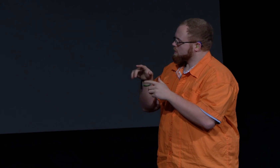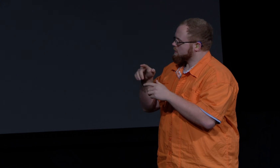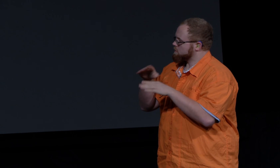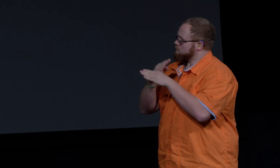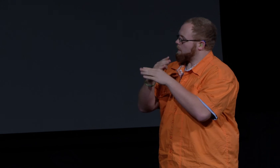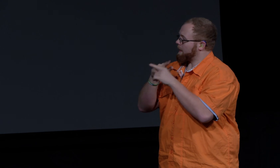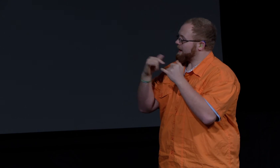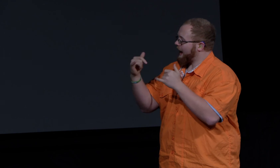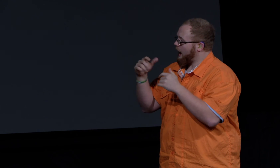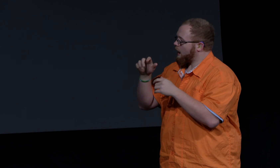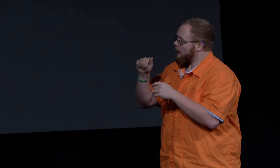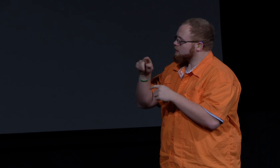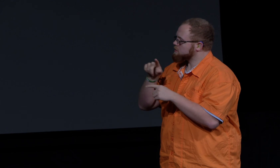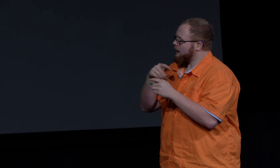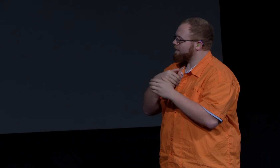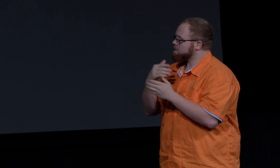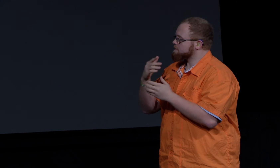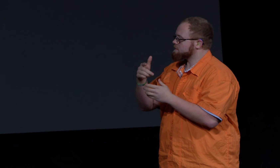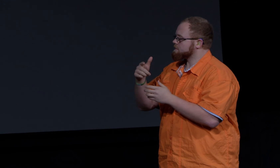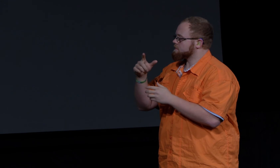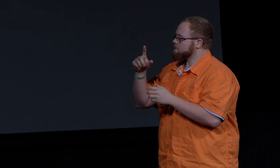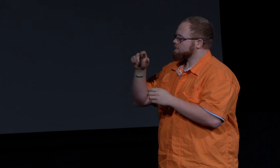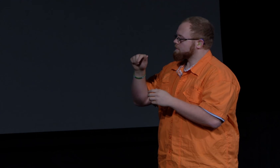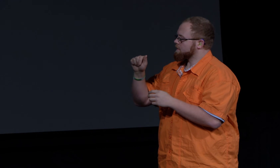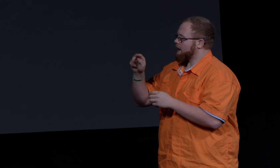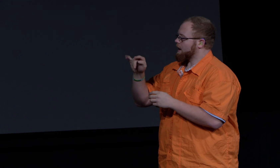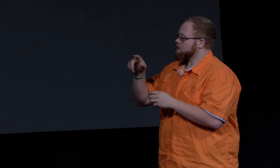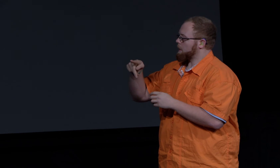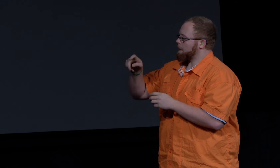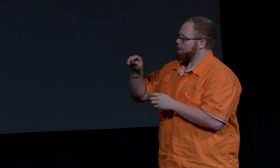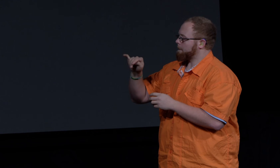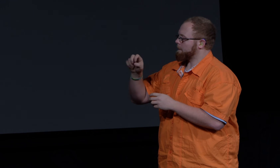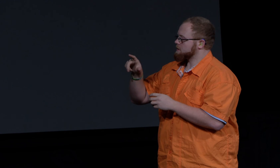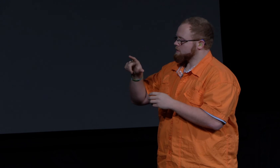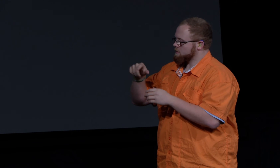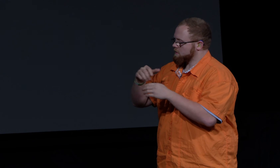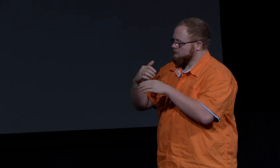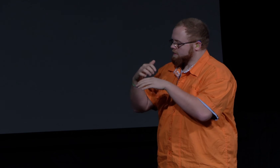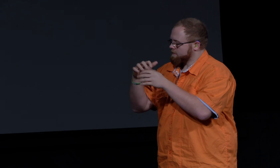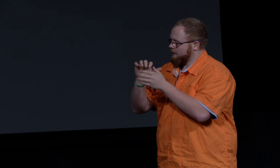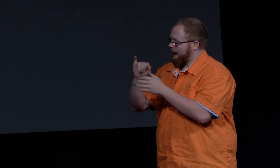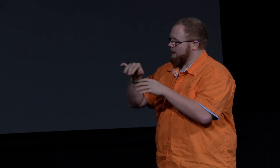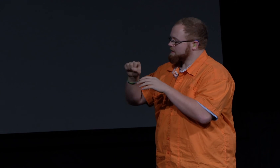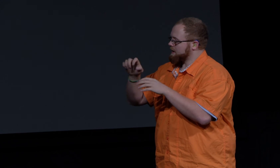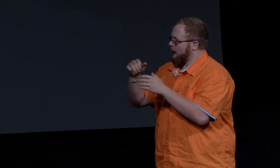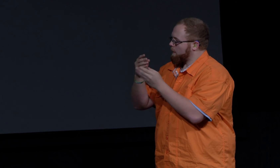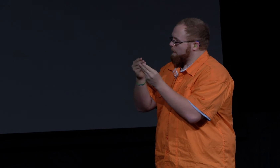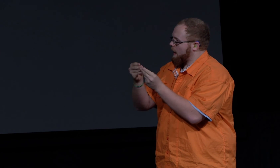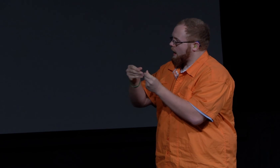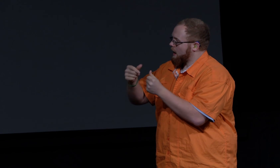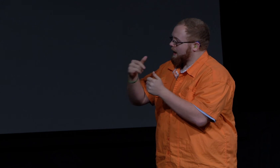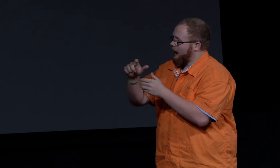from going into the ocean, is there some way to prevent that from happening?